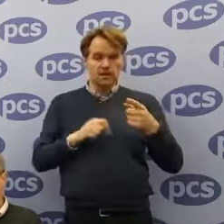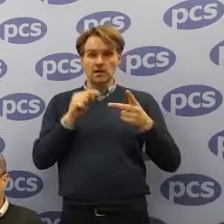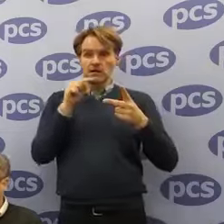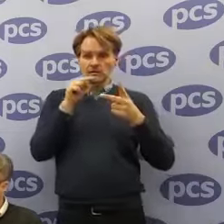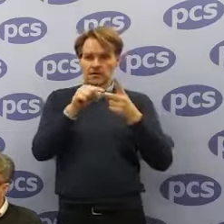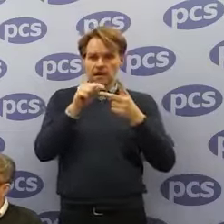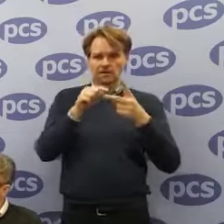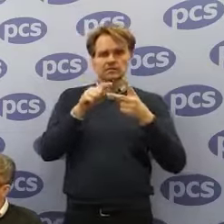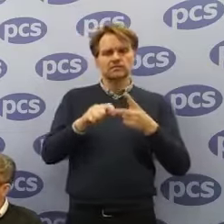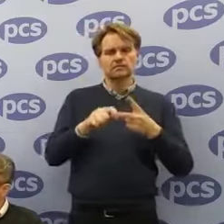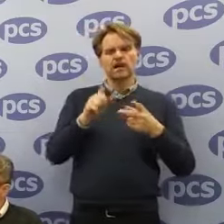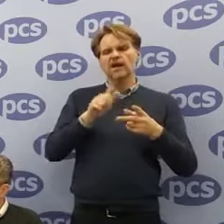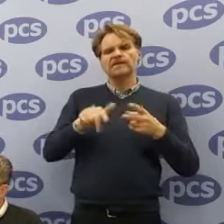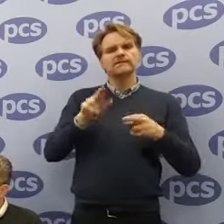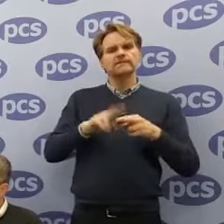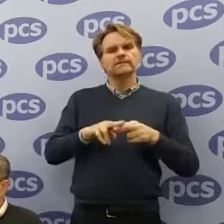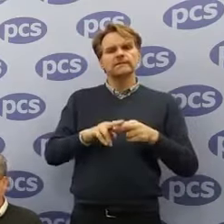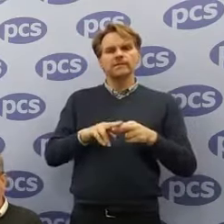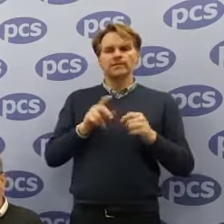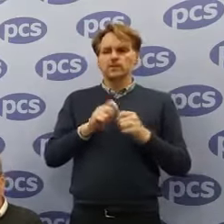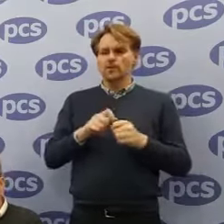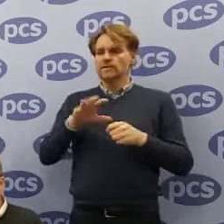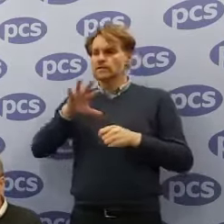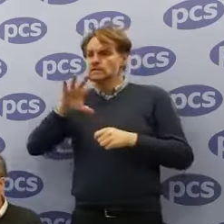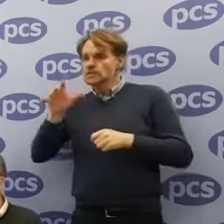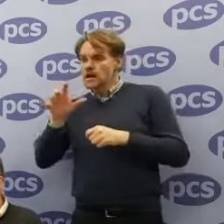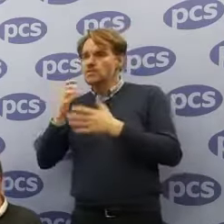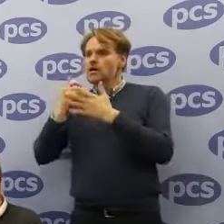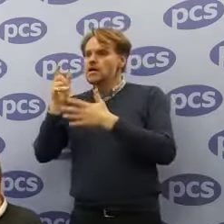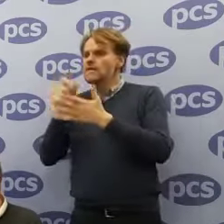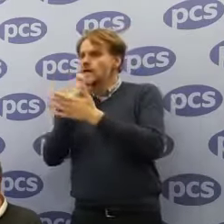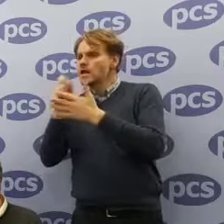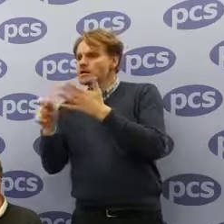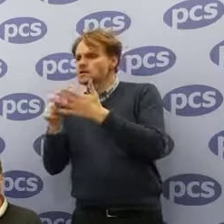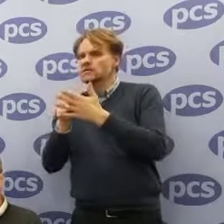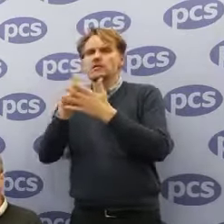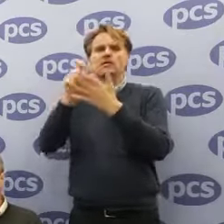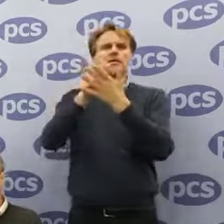employer by employer ballot there is a real risk of divide and rule it would